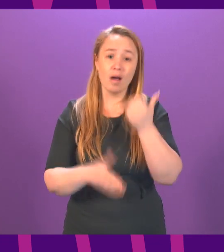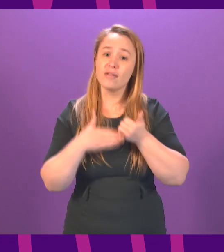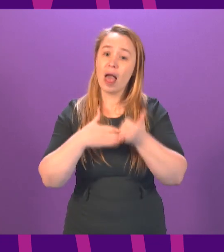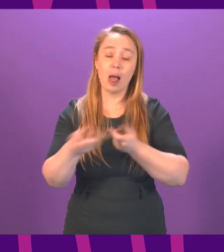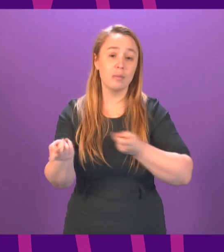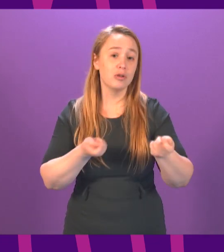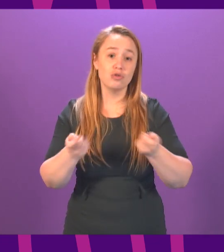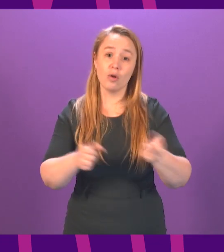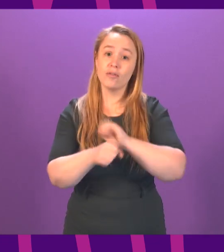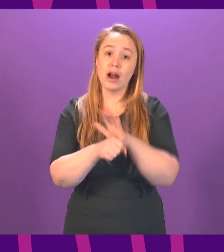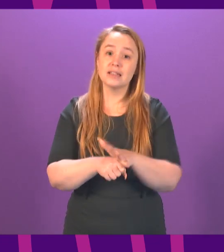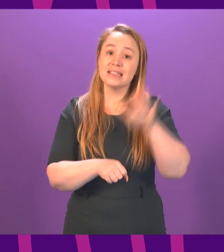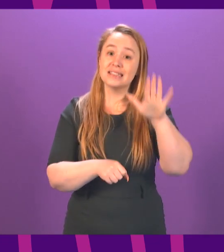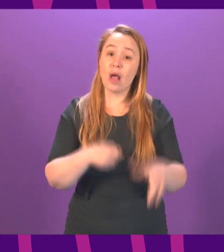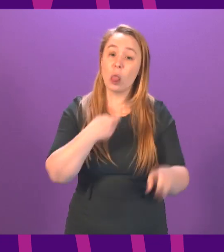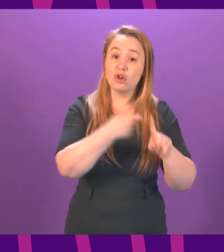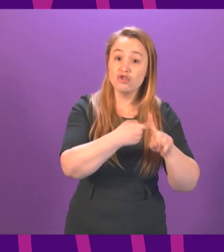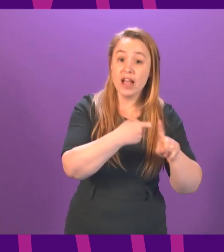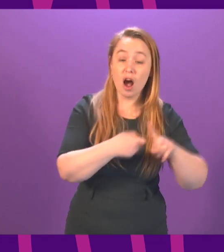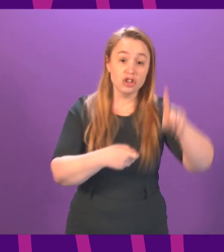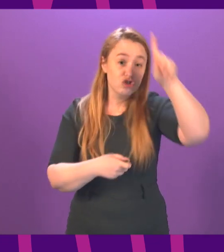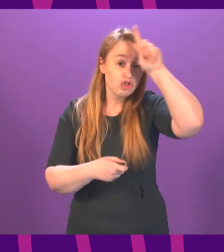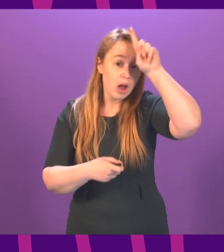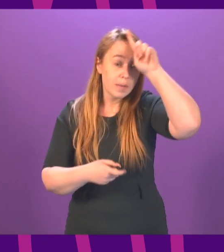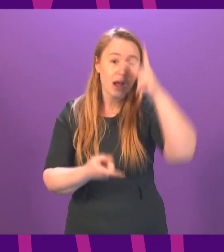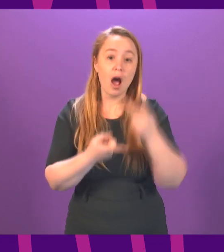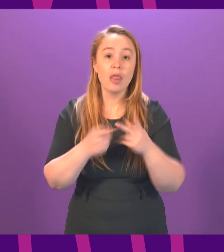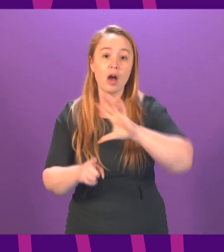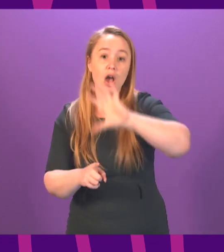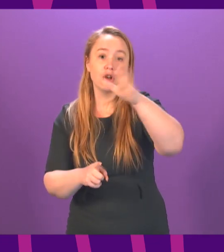South Korea, Germany and other countries have been using polymerase chain reaction tests